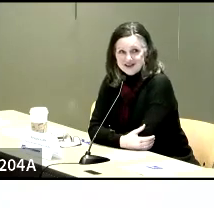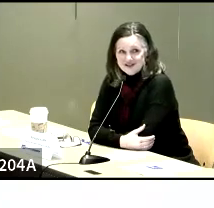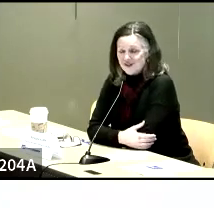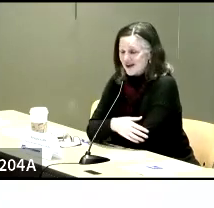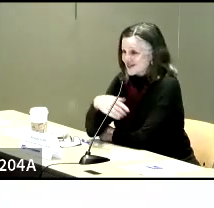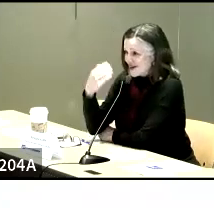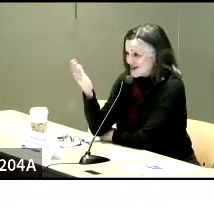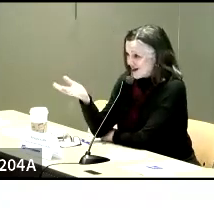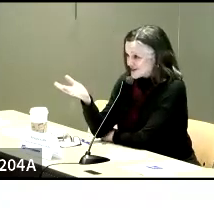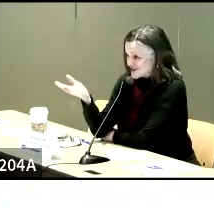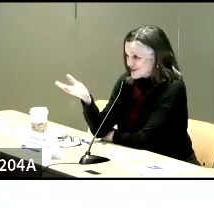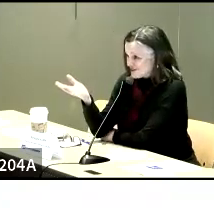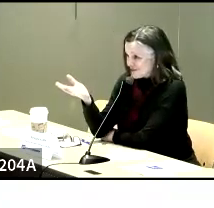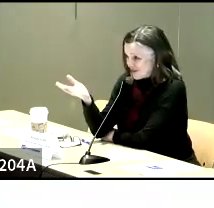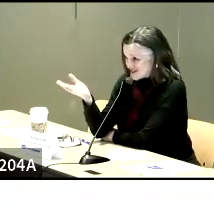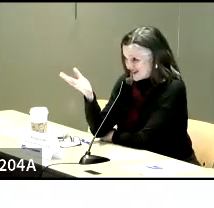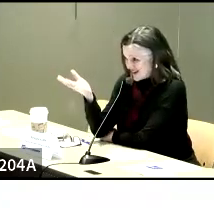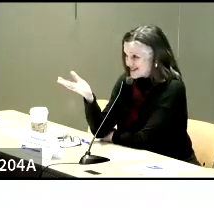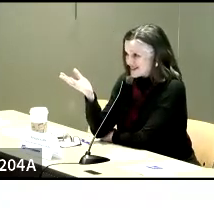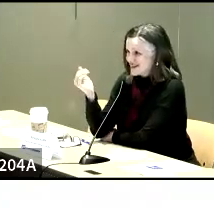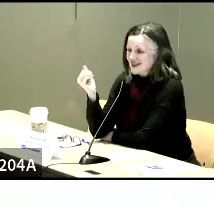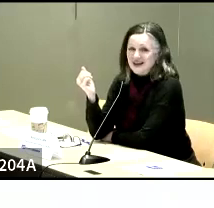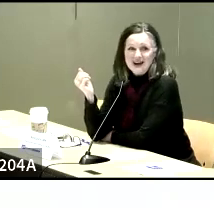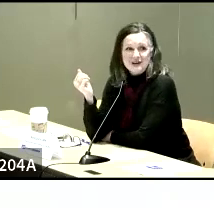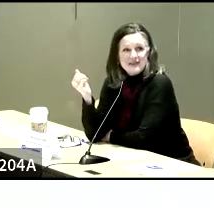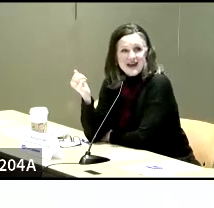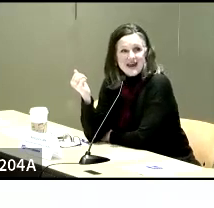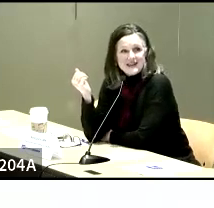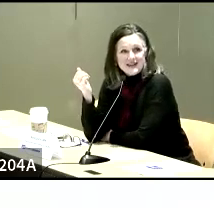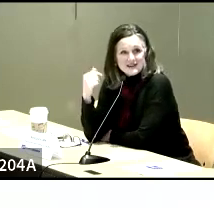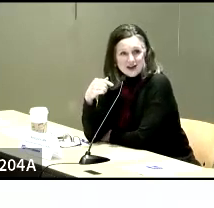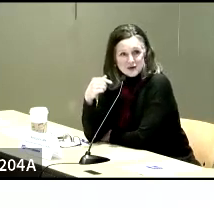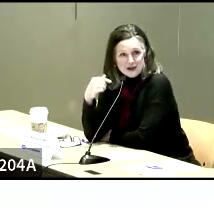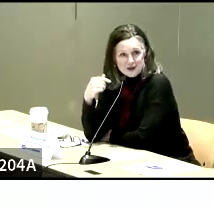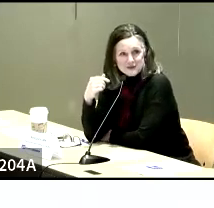And so that's Dr. Martinez and Dr. Medows.